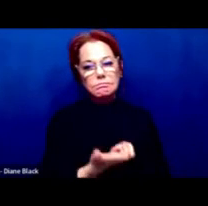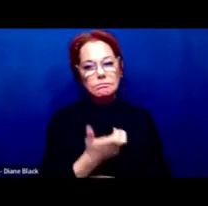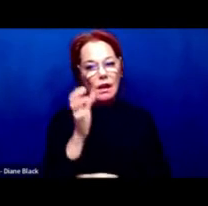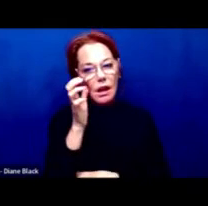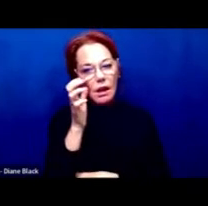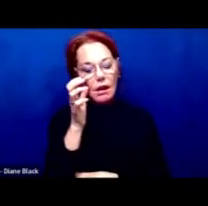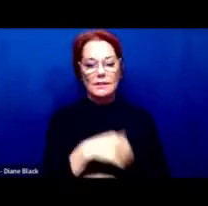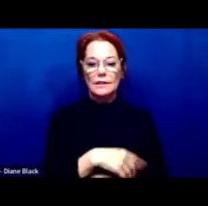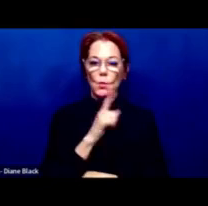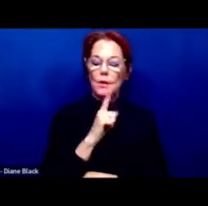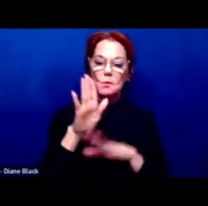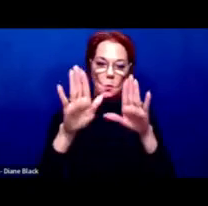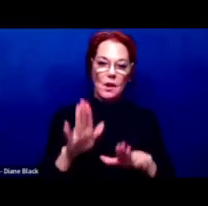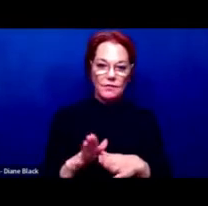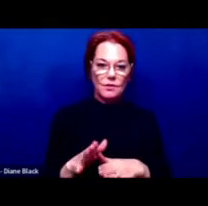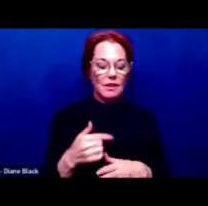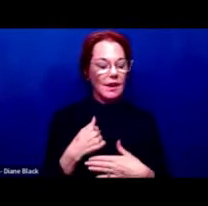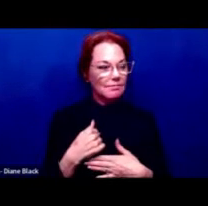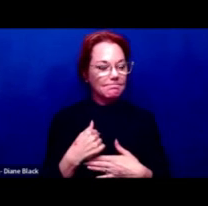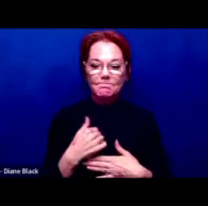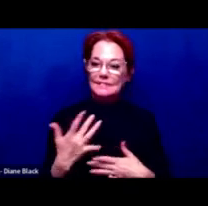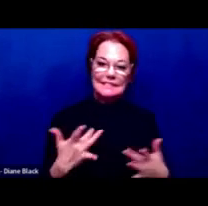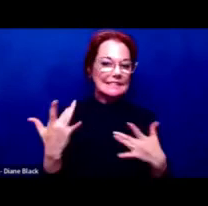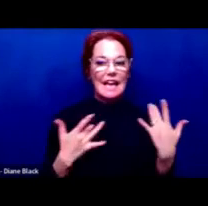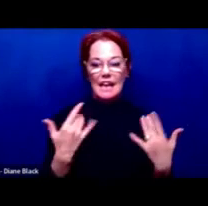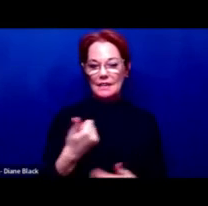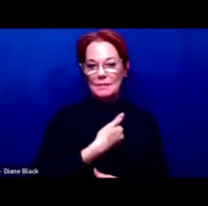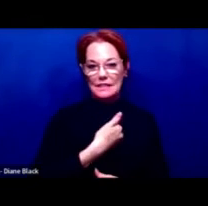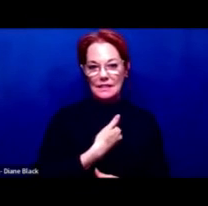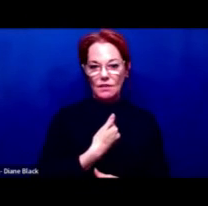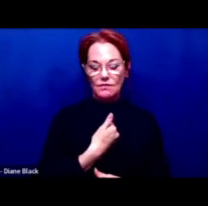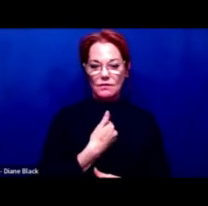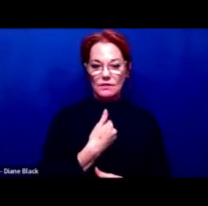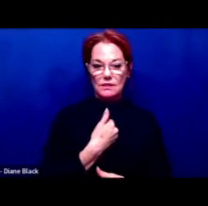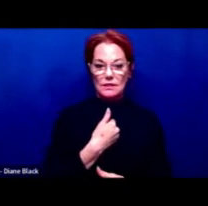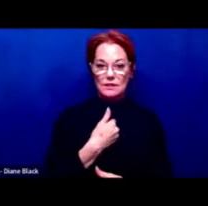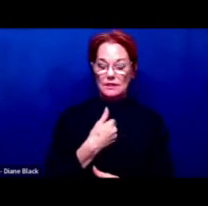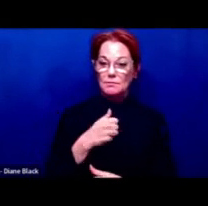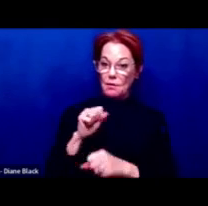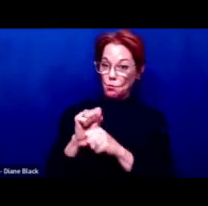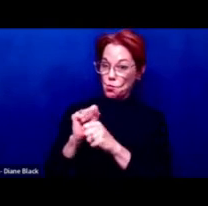just wonderful. I'm just so excited, not not only about the work that has been done, but the work we've done that will be